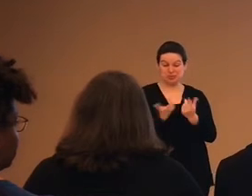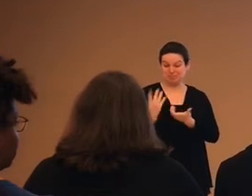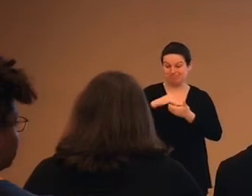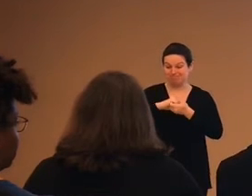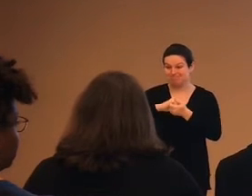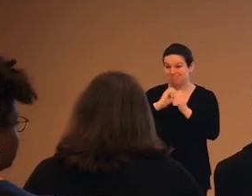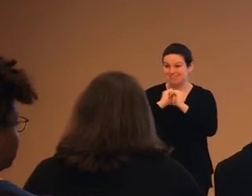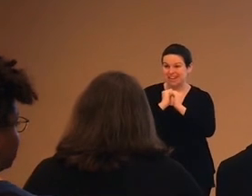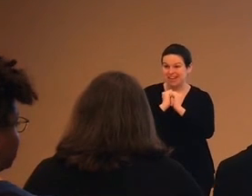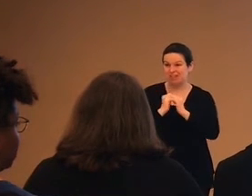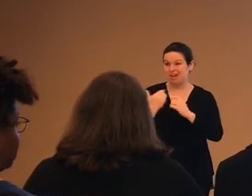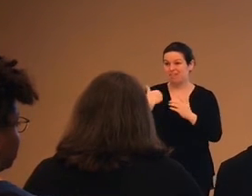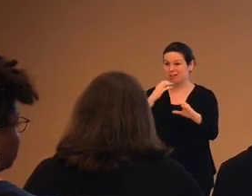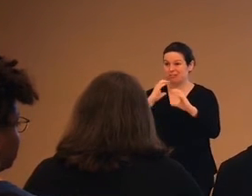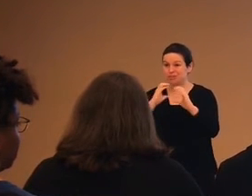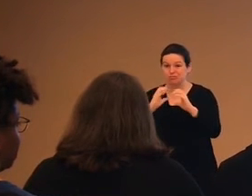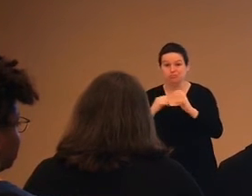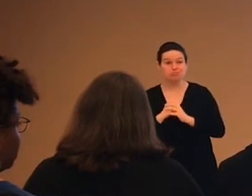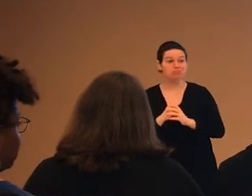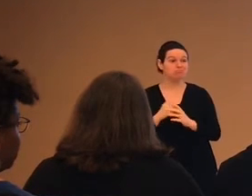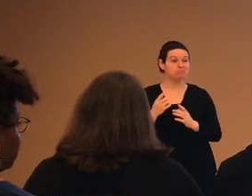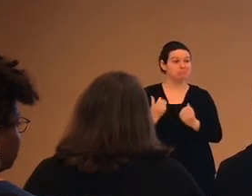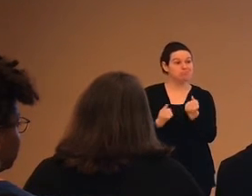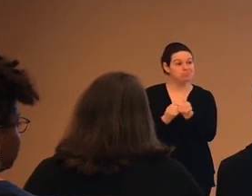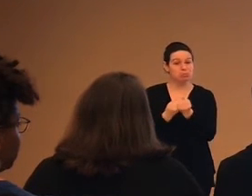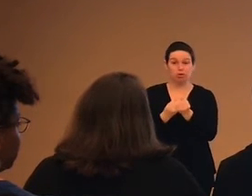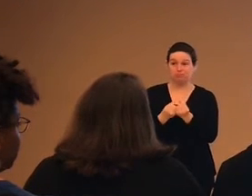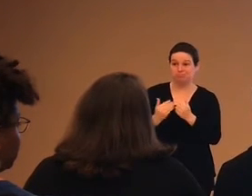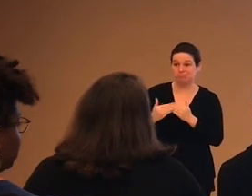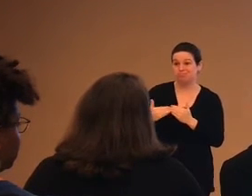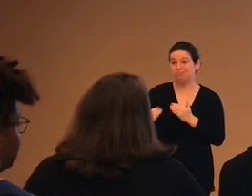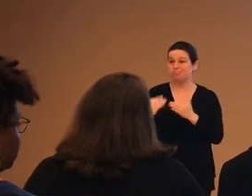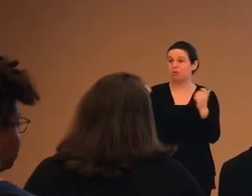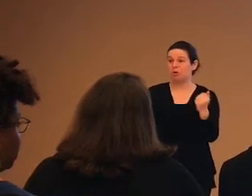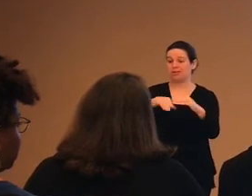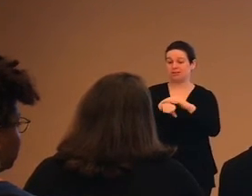and help us support and spearhead all the accessibility projects and